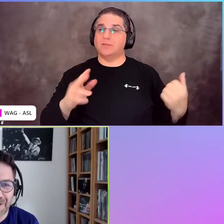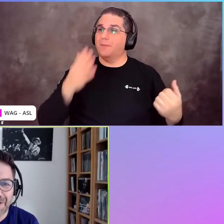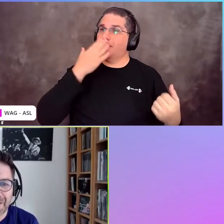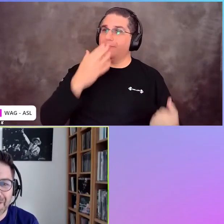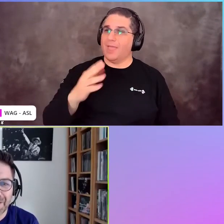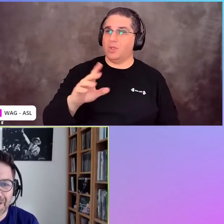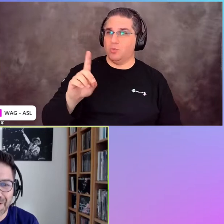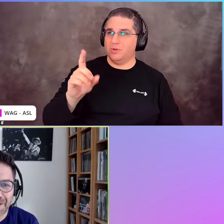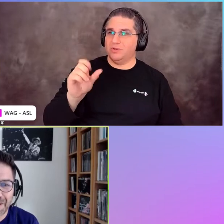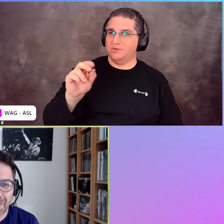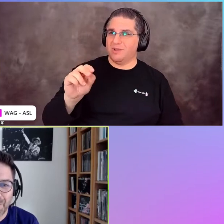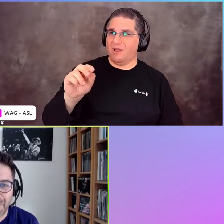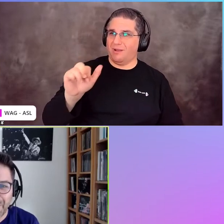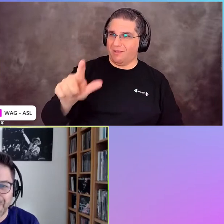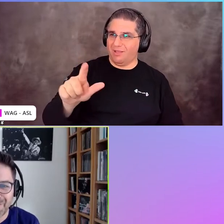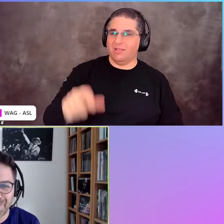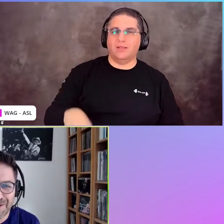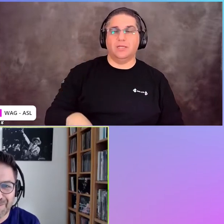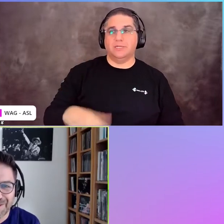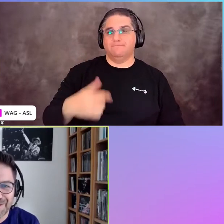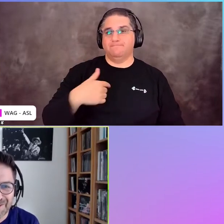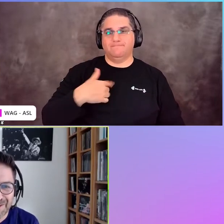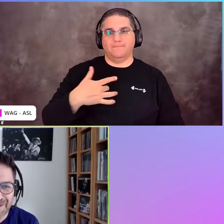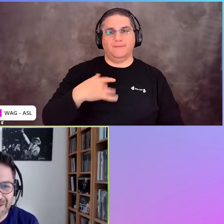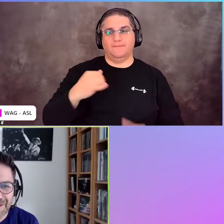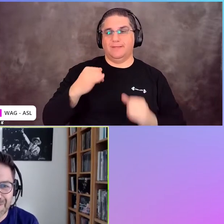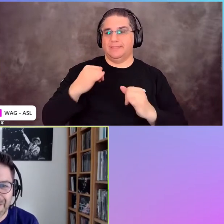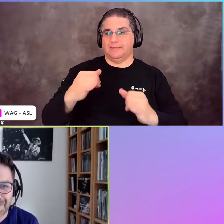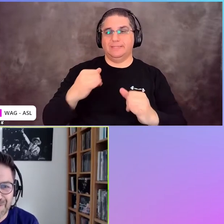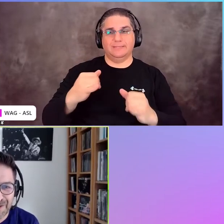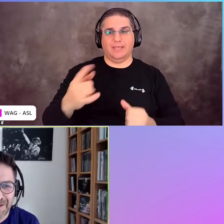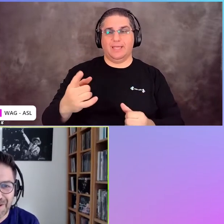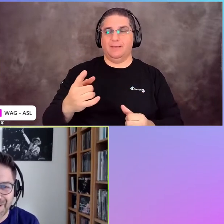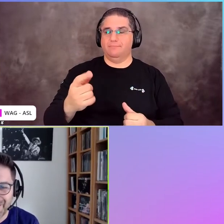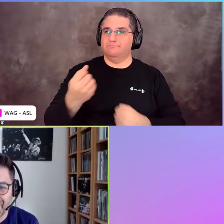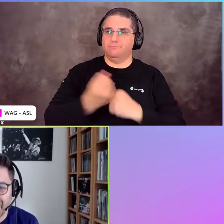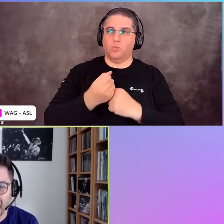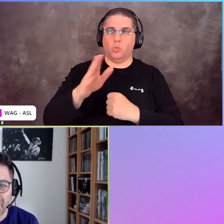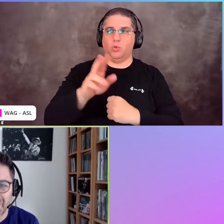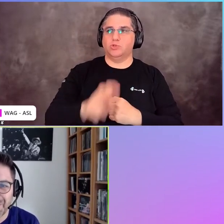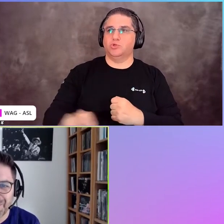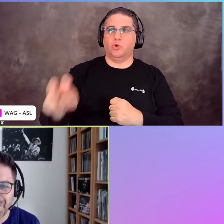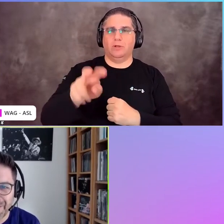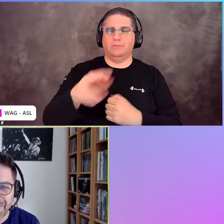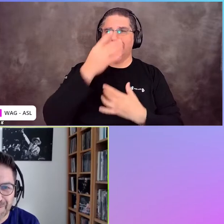can open the discussion. Thanks very much for your patience.